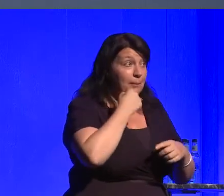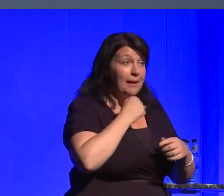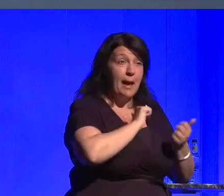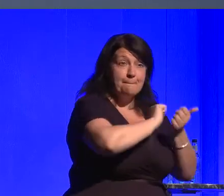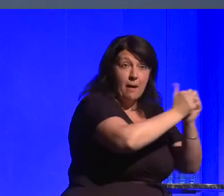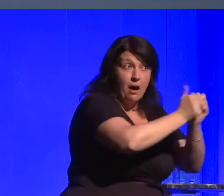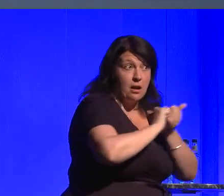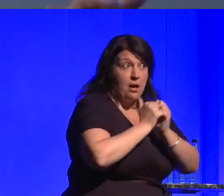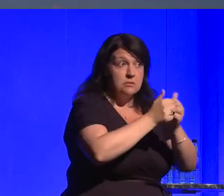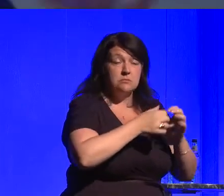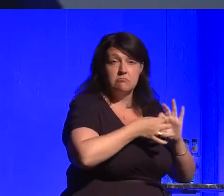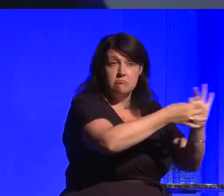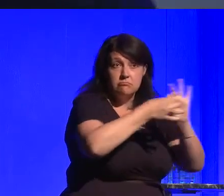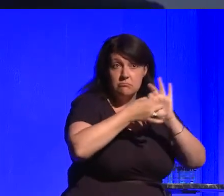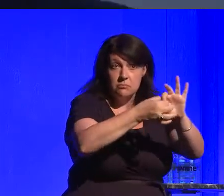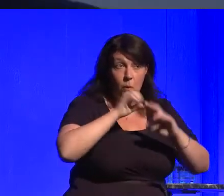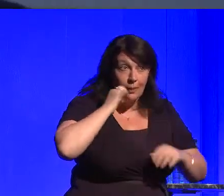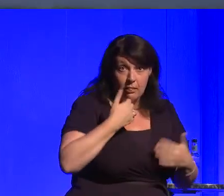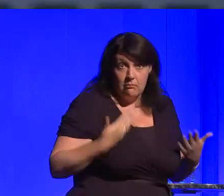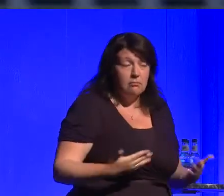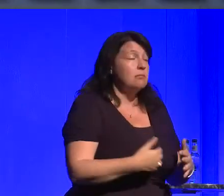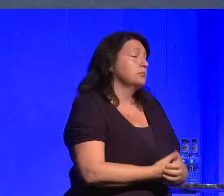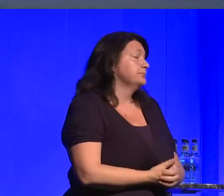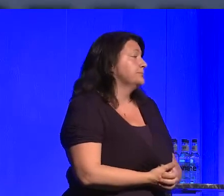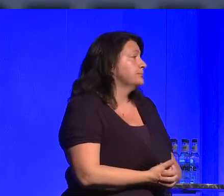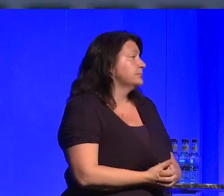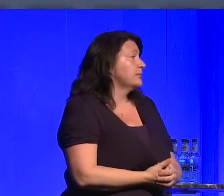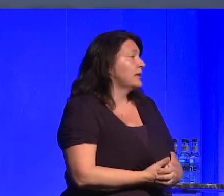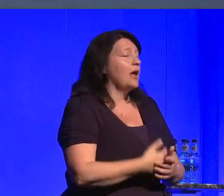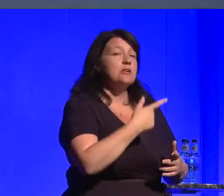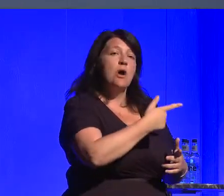We have heard some really strong messages, but it is not good enough just for different